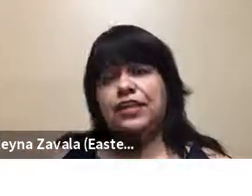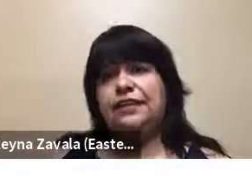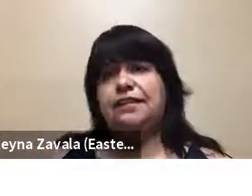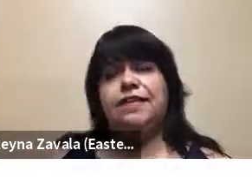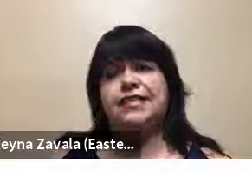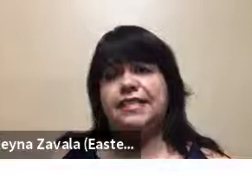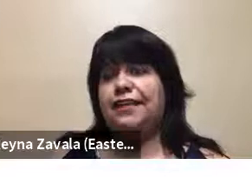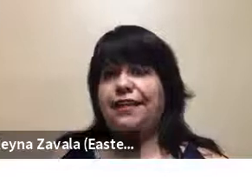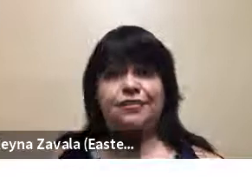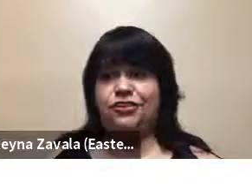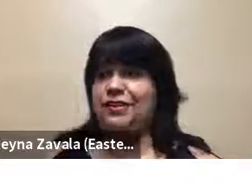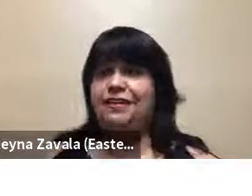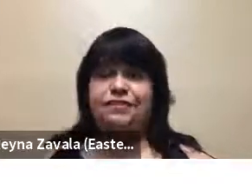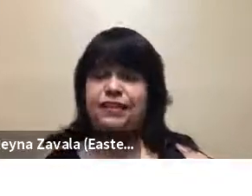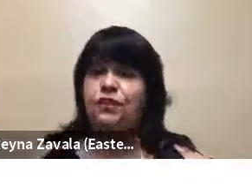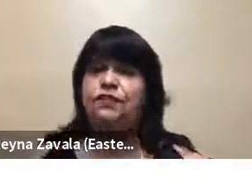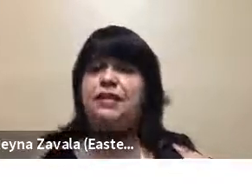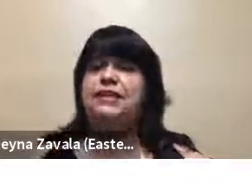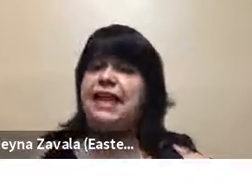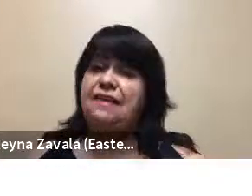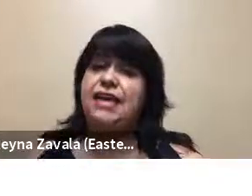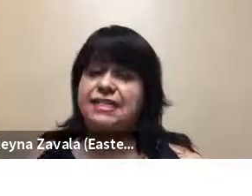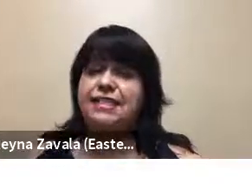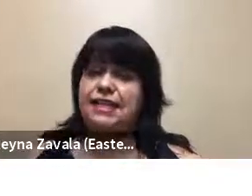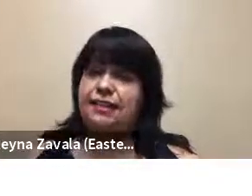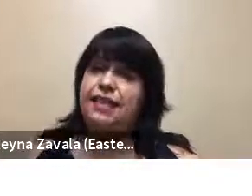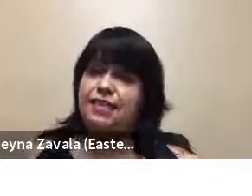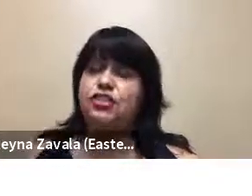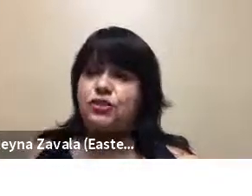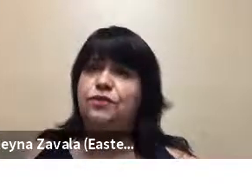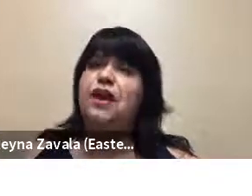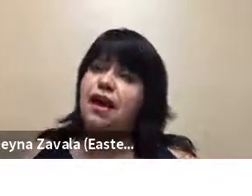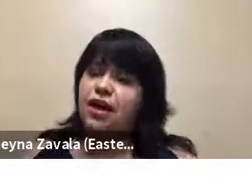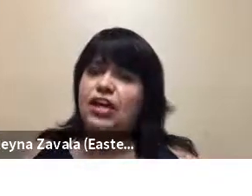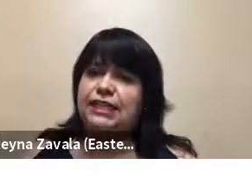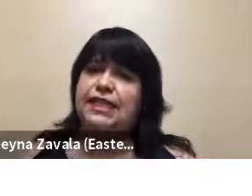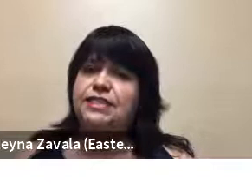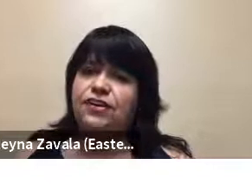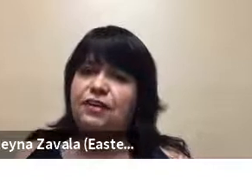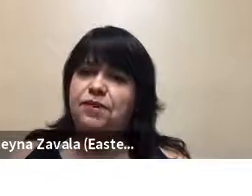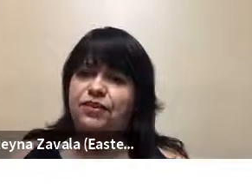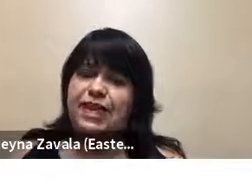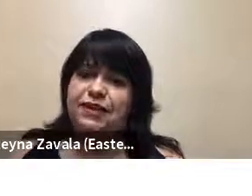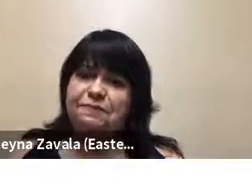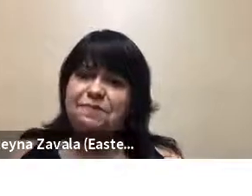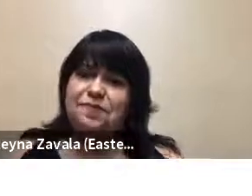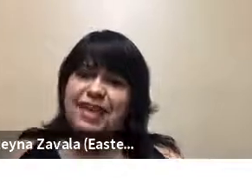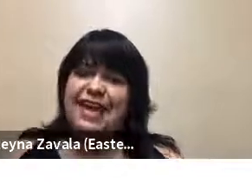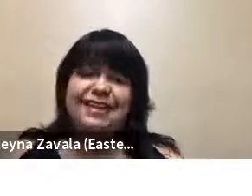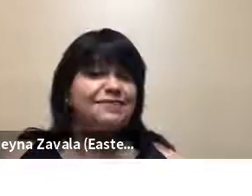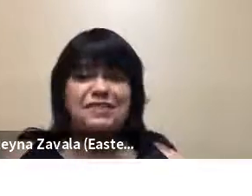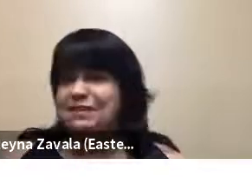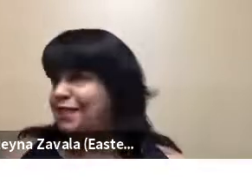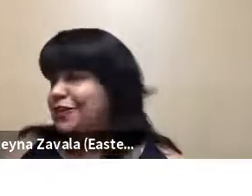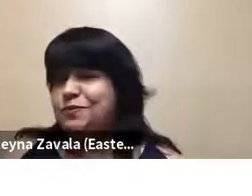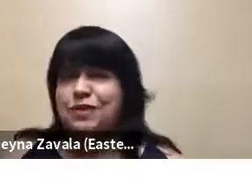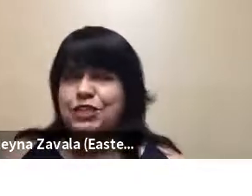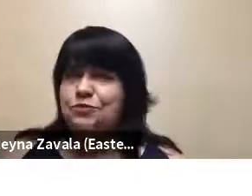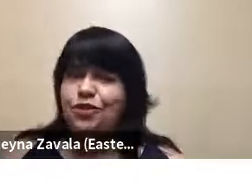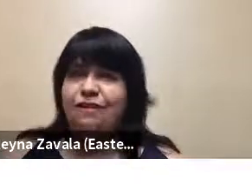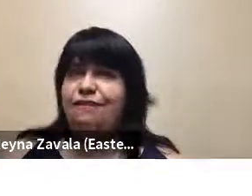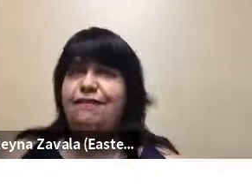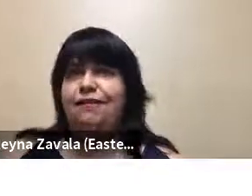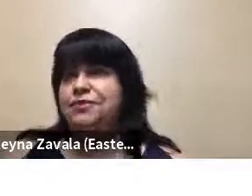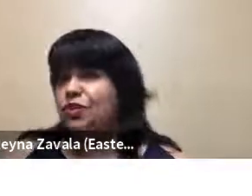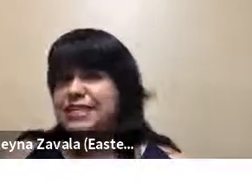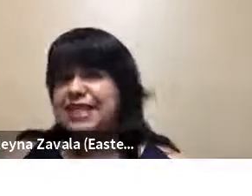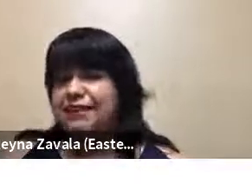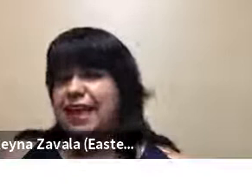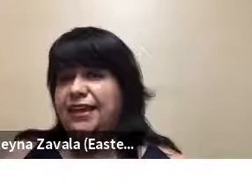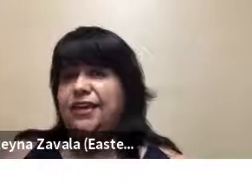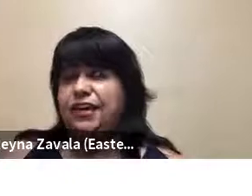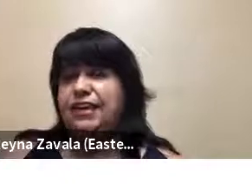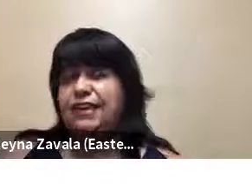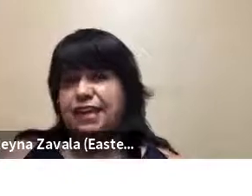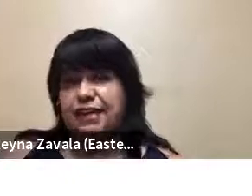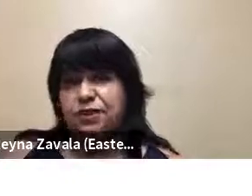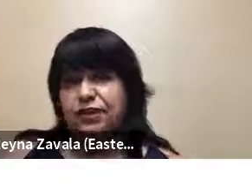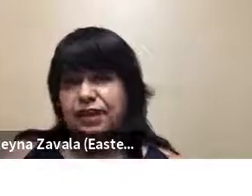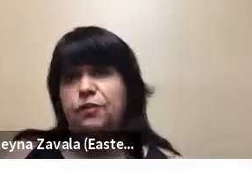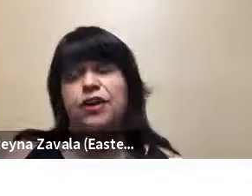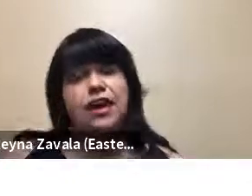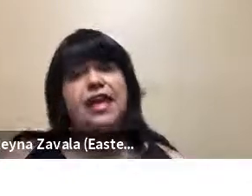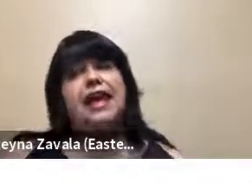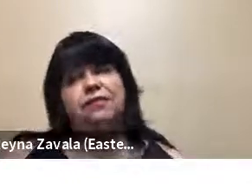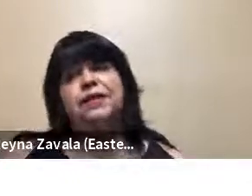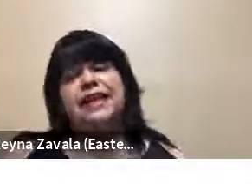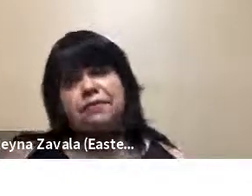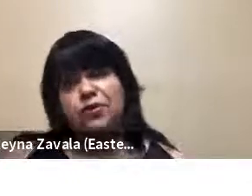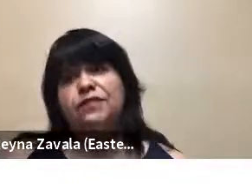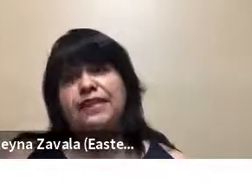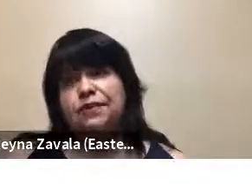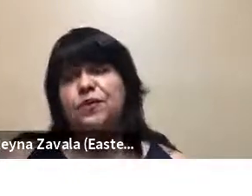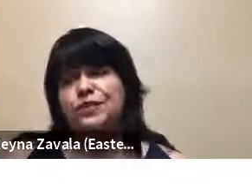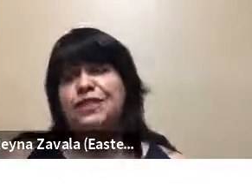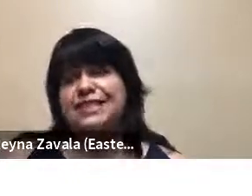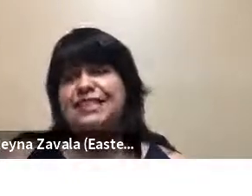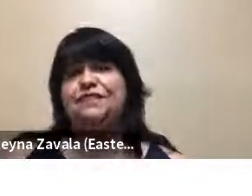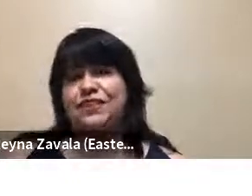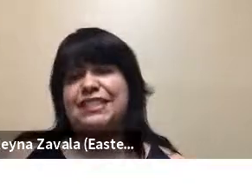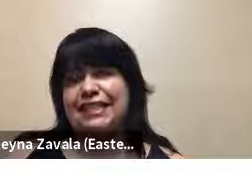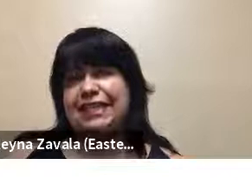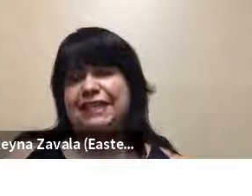Reyna Zavala (Easterseals): To get the vaccine and Sure enough, the whole family got vaccinated thanks to our clinics here in imperial county and there's much more stories like that, here in the imperial county where everybody that motivated once we did the first clinic.